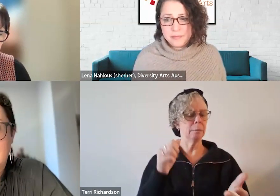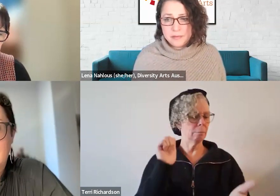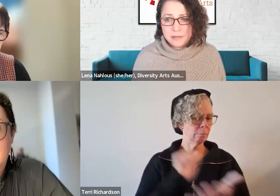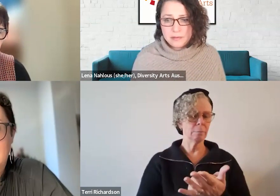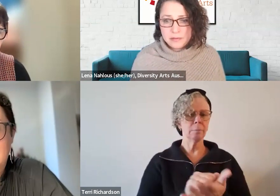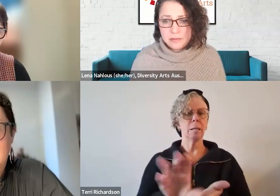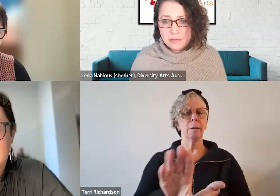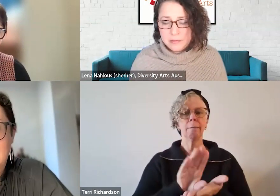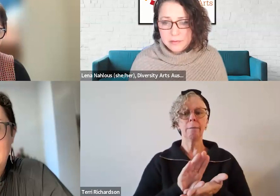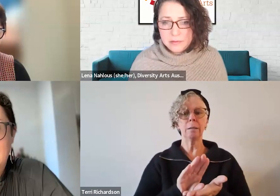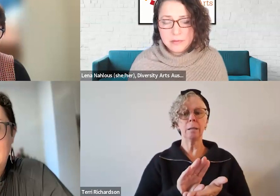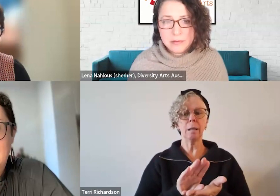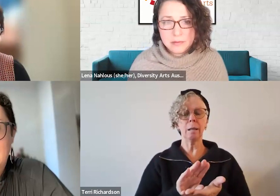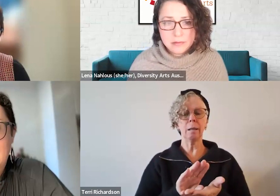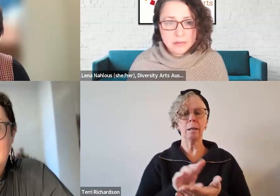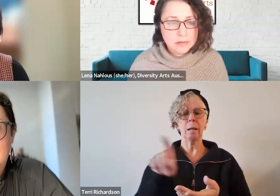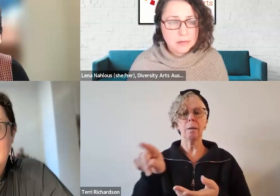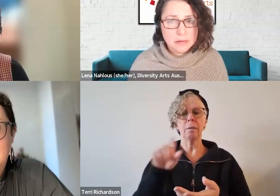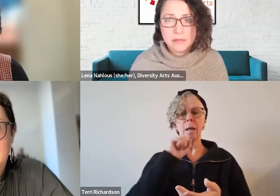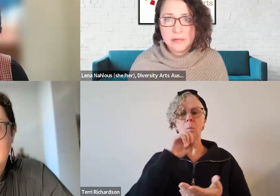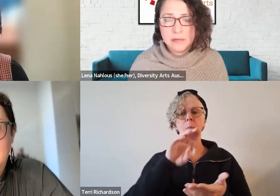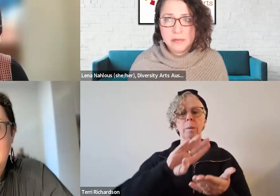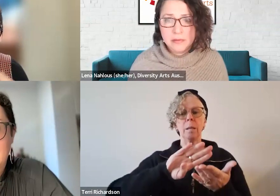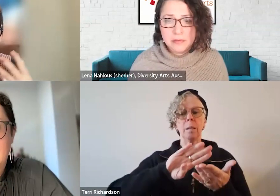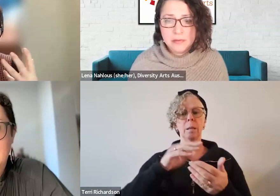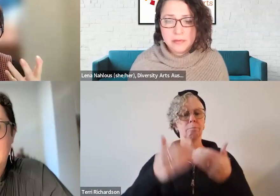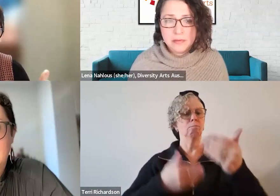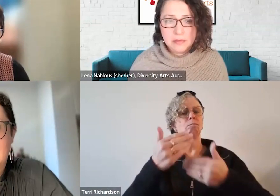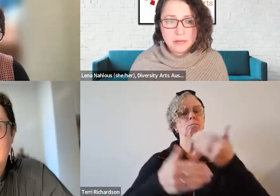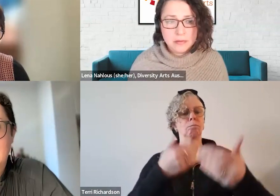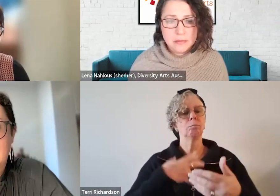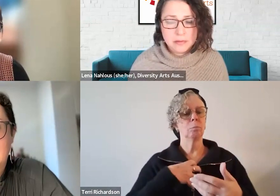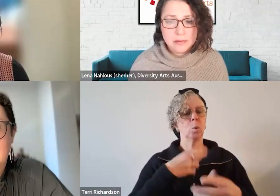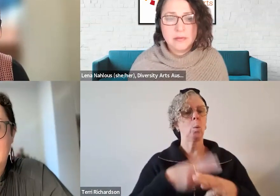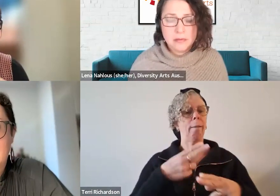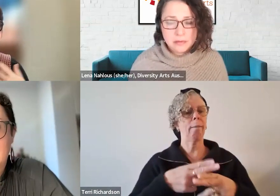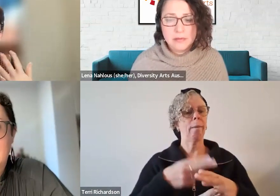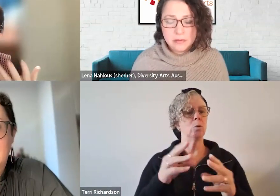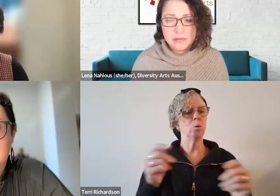then they would be moving a lot more quickly to diversify the governance structures,